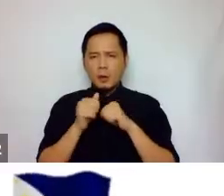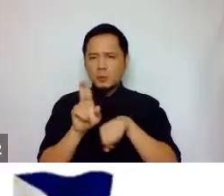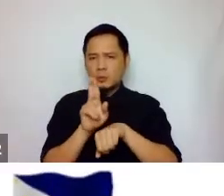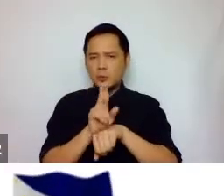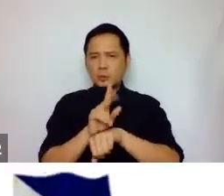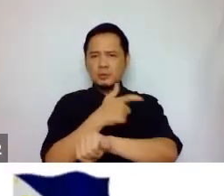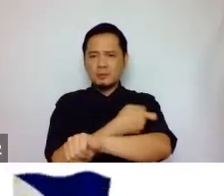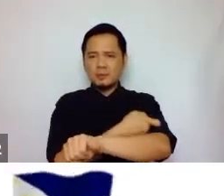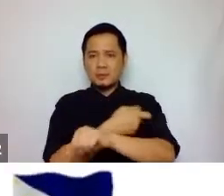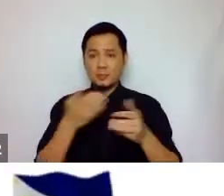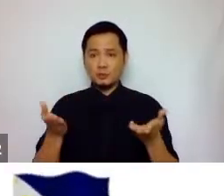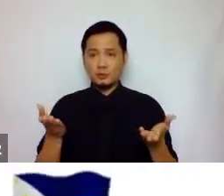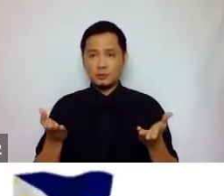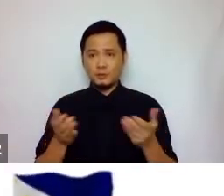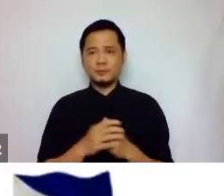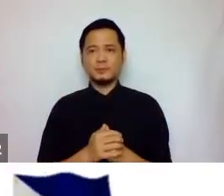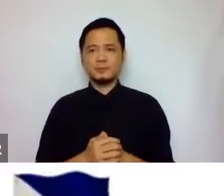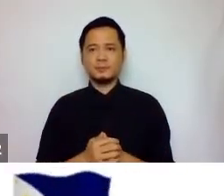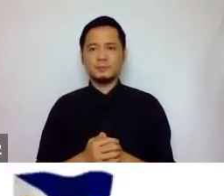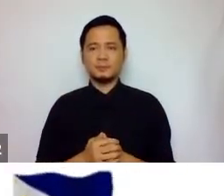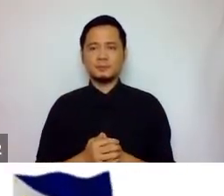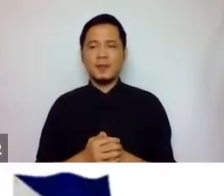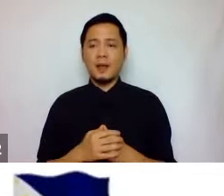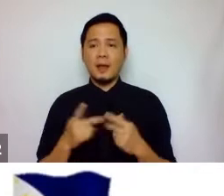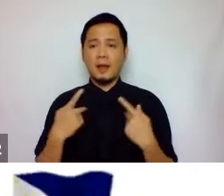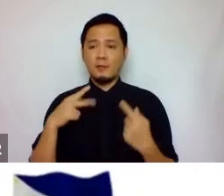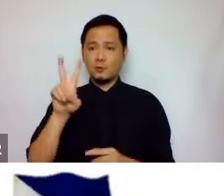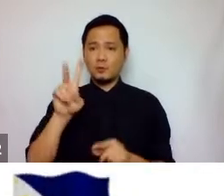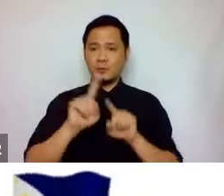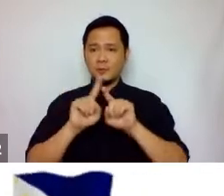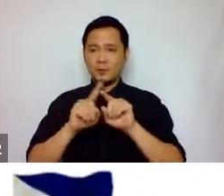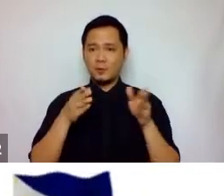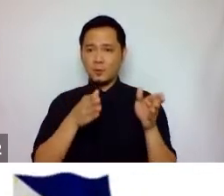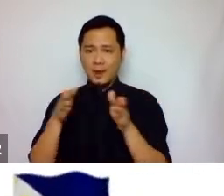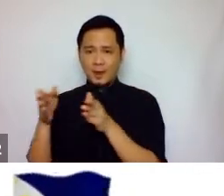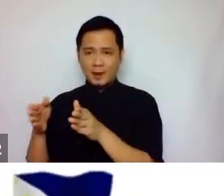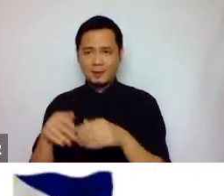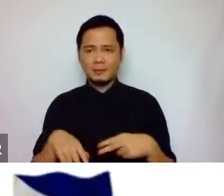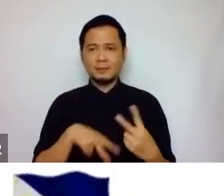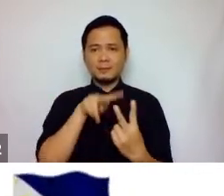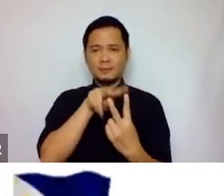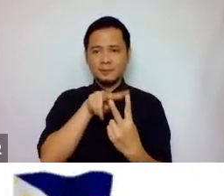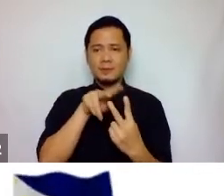There are at least two ways. The first one is to conduct clinical trials first.